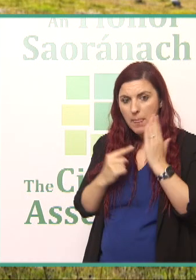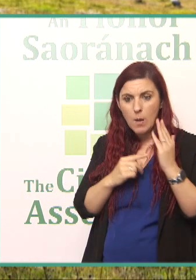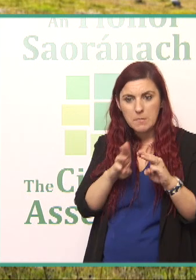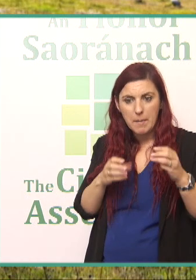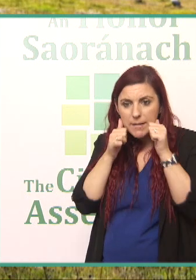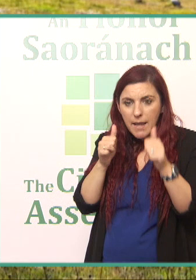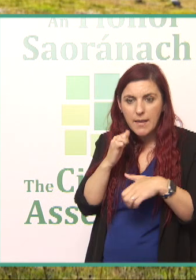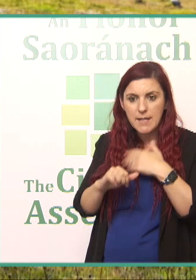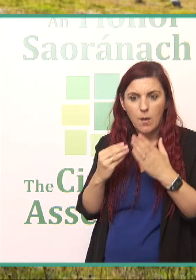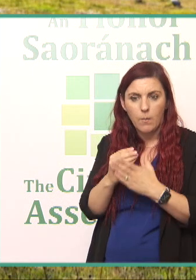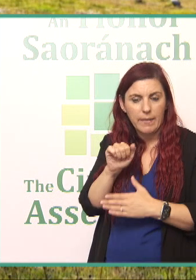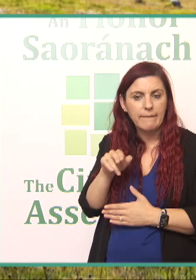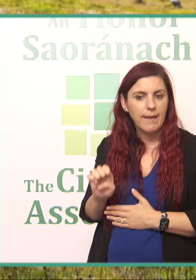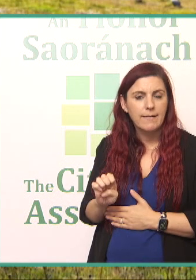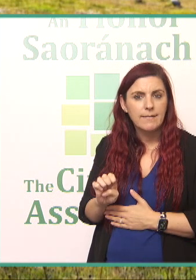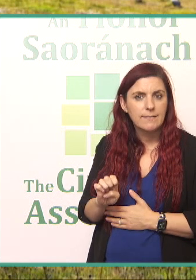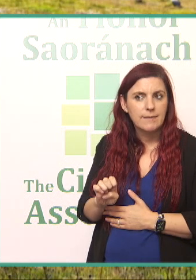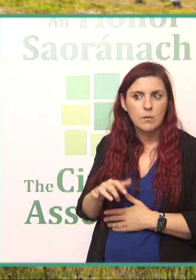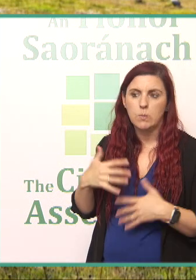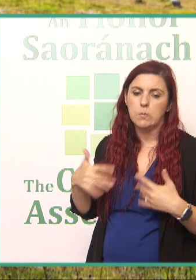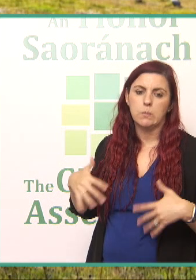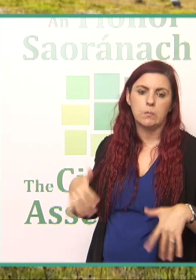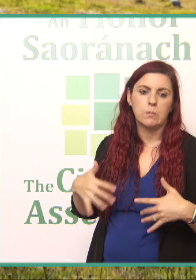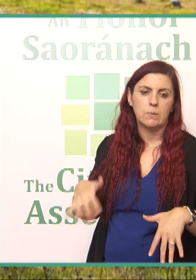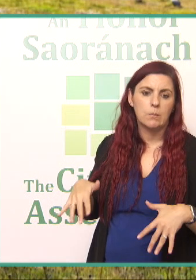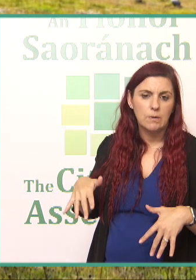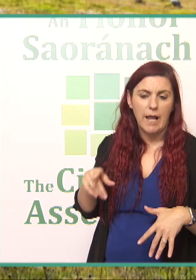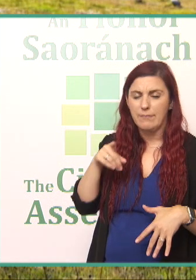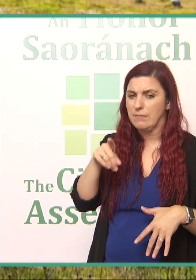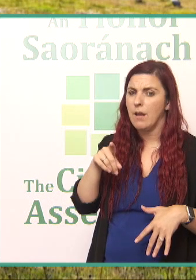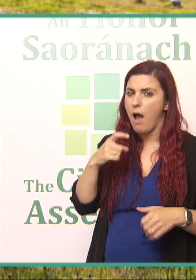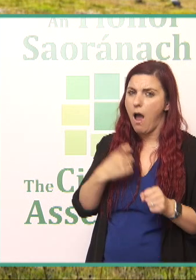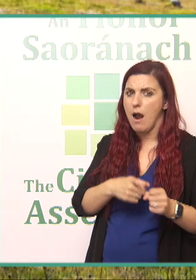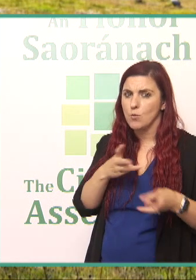with Eva that year it's very labor intensive farming in the west of Ireland I'm joking